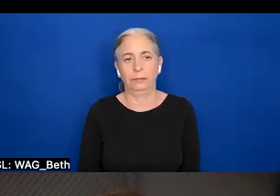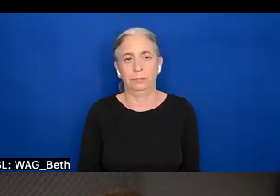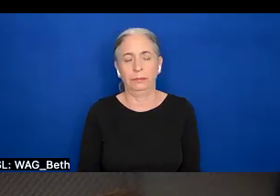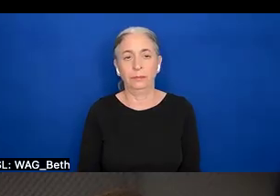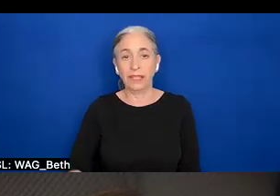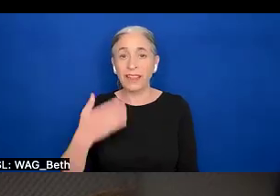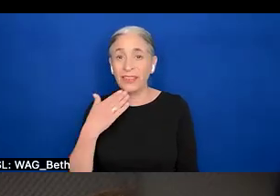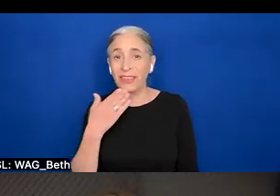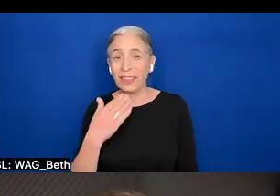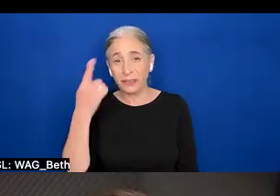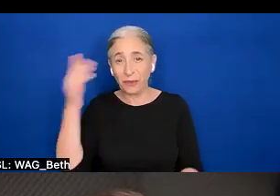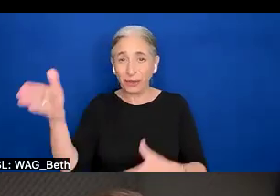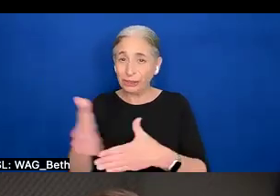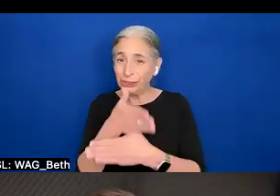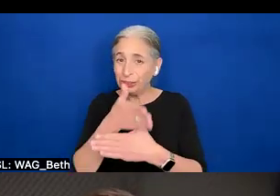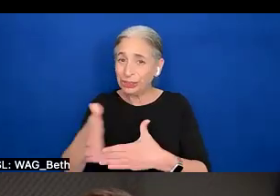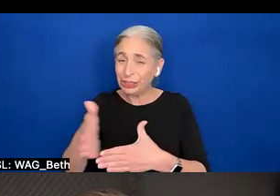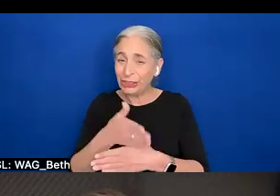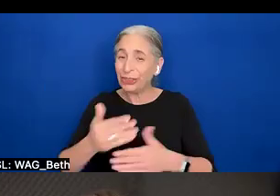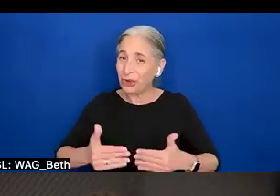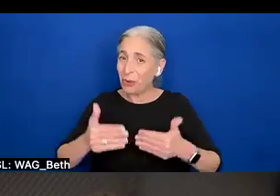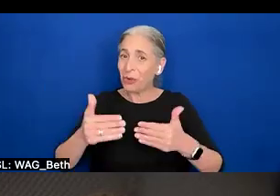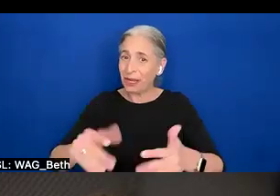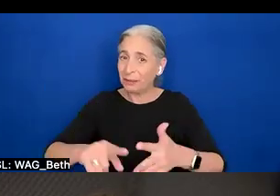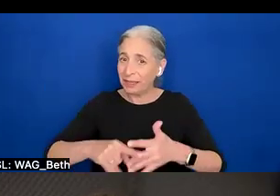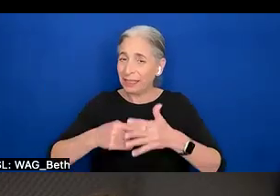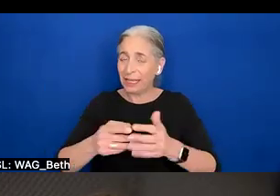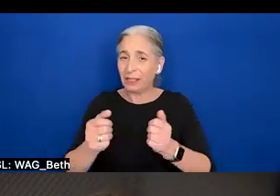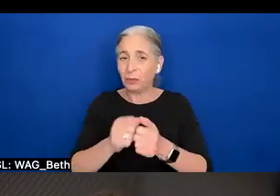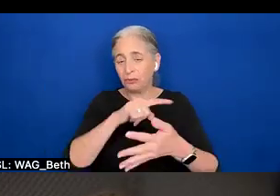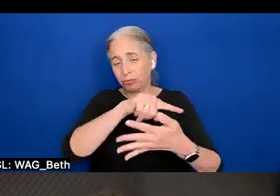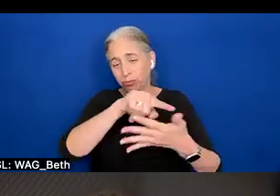sharing. We're going to get started with a few housekeeping items.